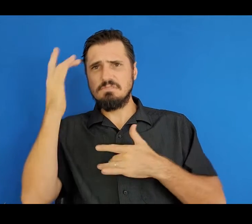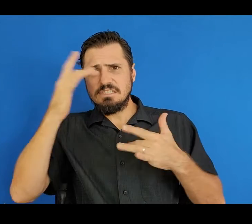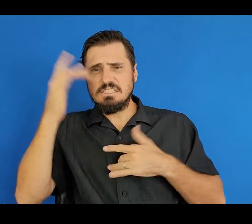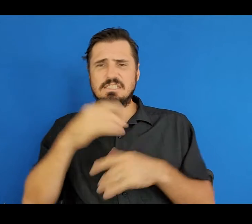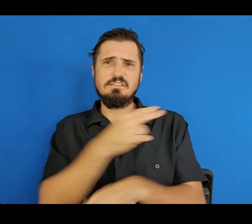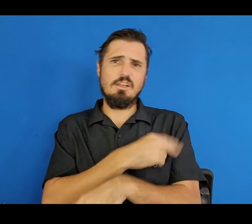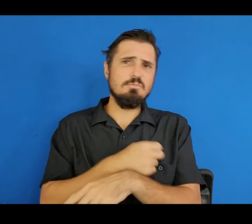death